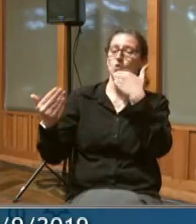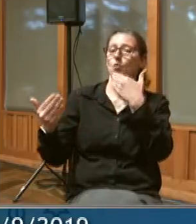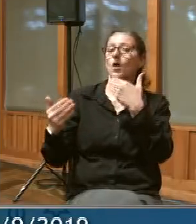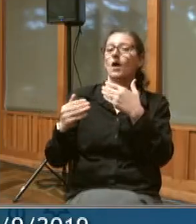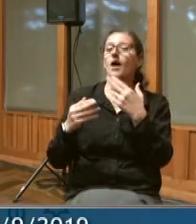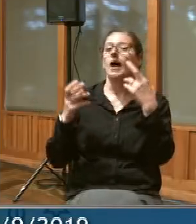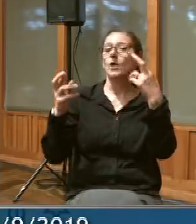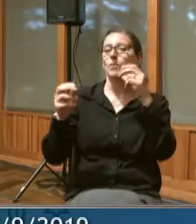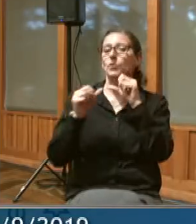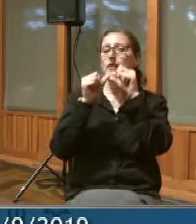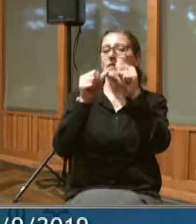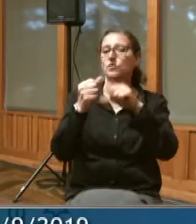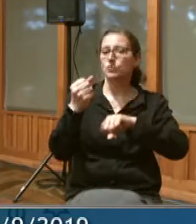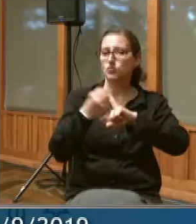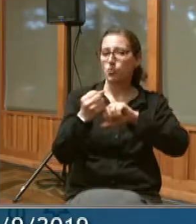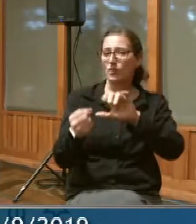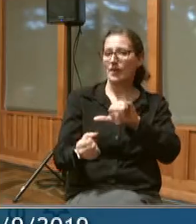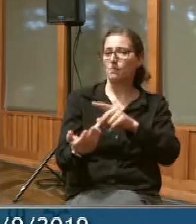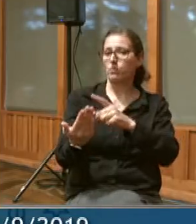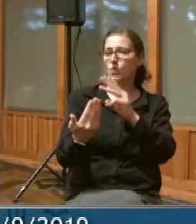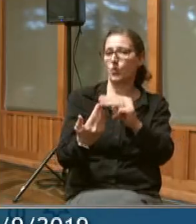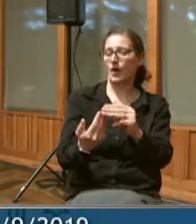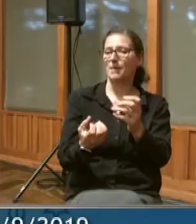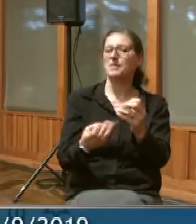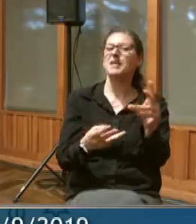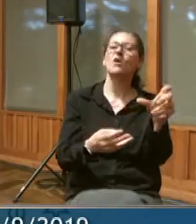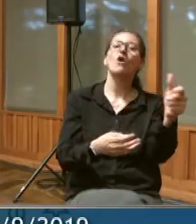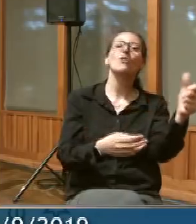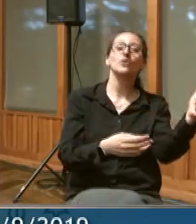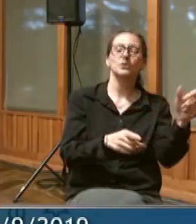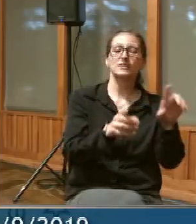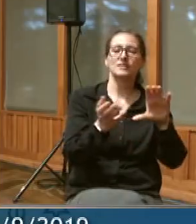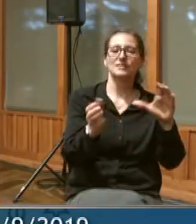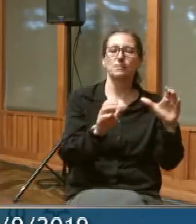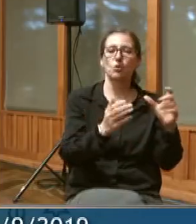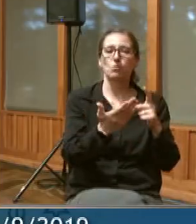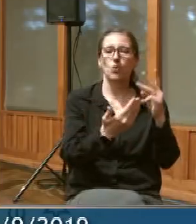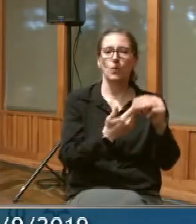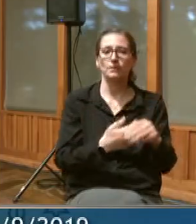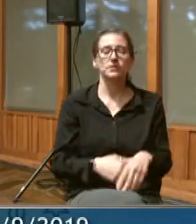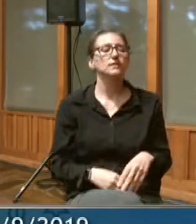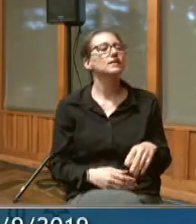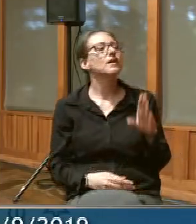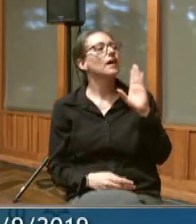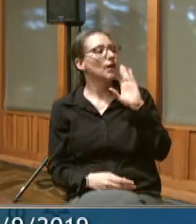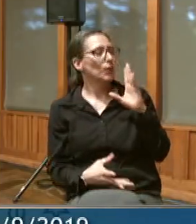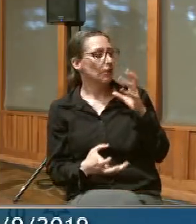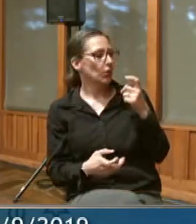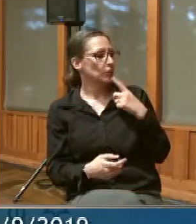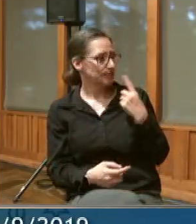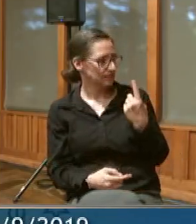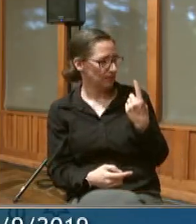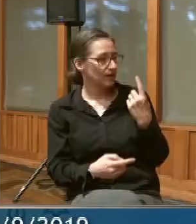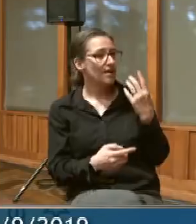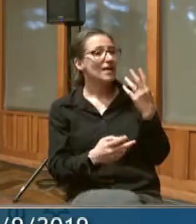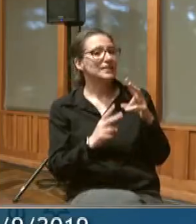WITH MY SERVICE INDUSTRY JOBS. I WANT TO SAY THANK YOU AND I HOPE YOU CONTINUE TO SUPPORT